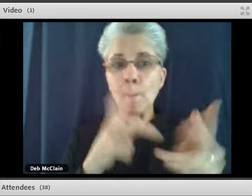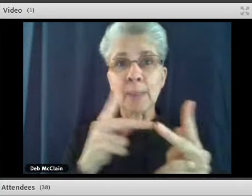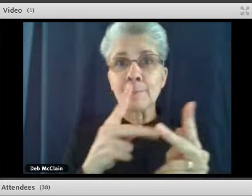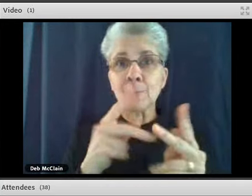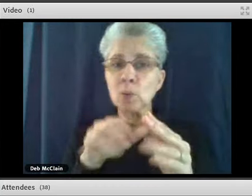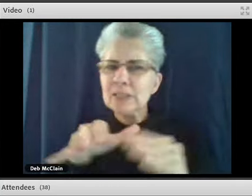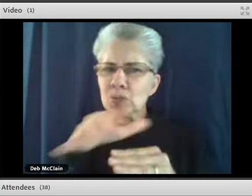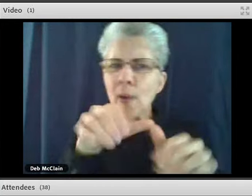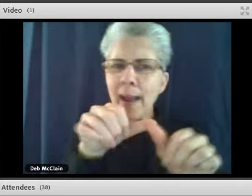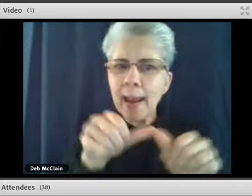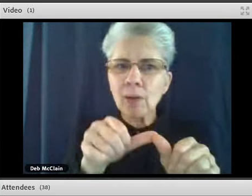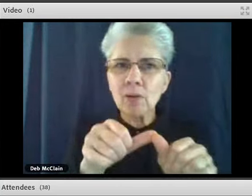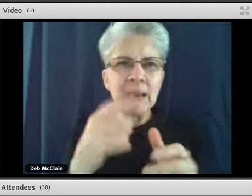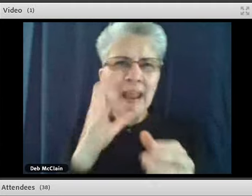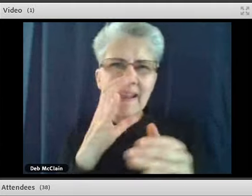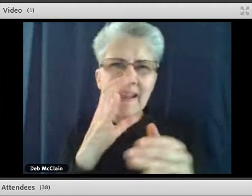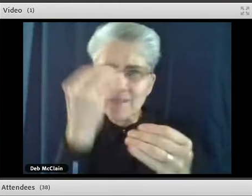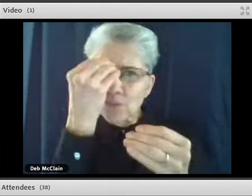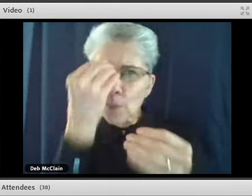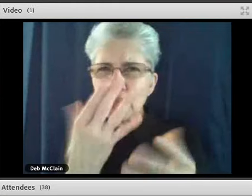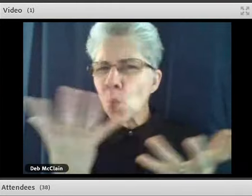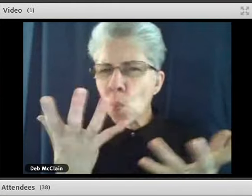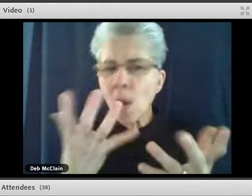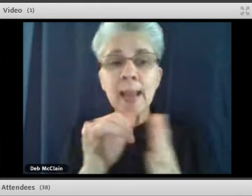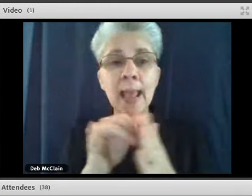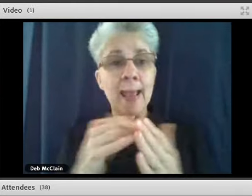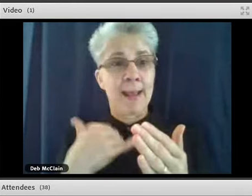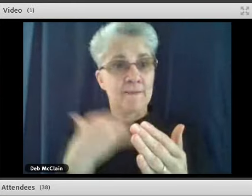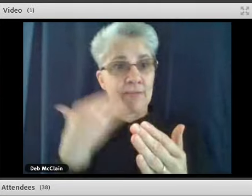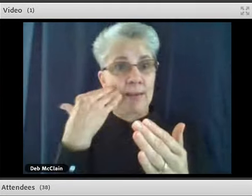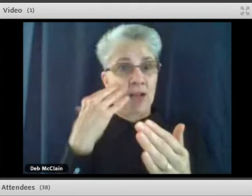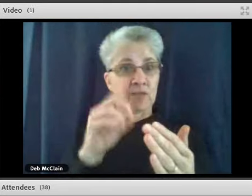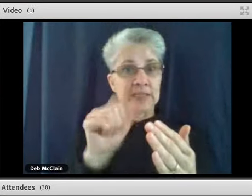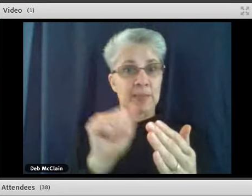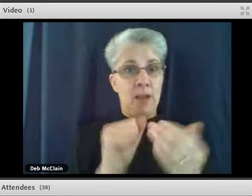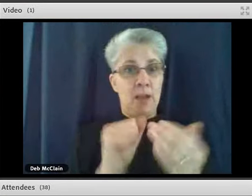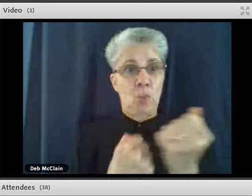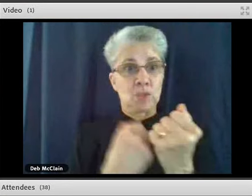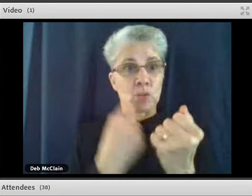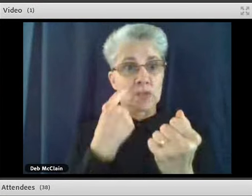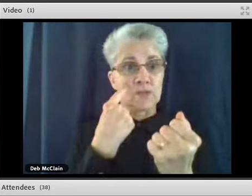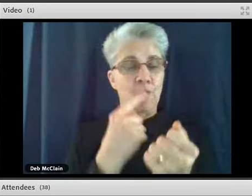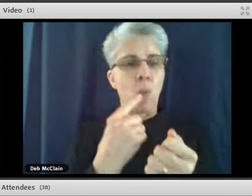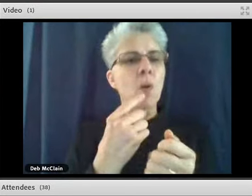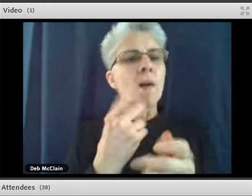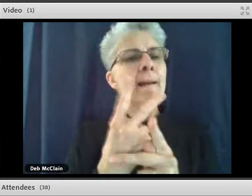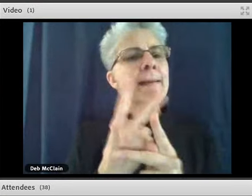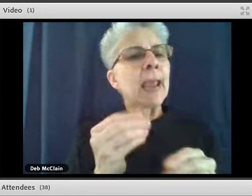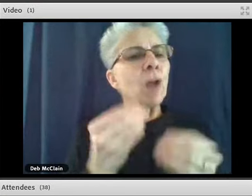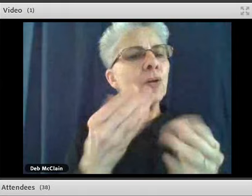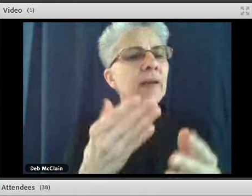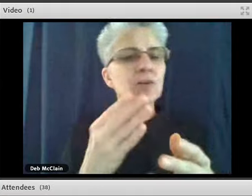What kind of information are they seeking? And then, having that knowledge of disability resources for caregivers, for your patrons,